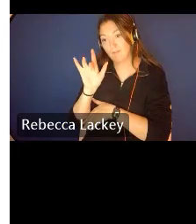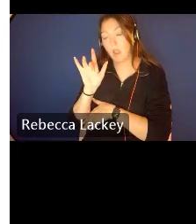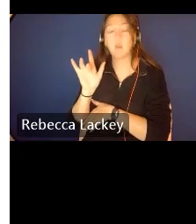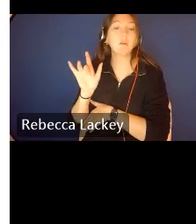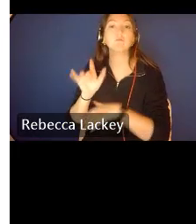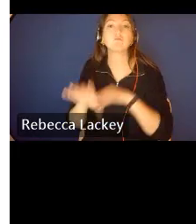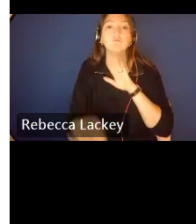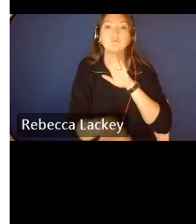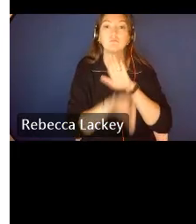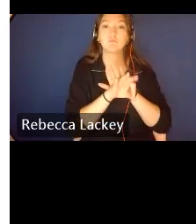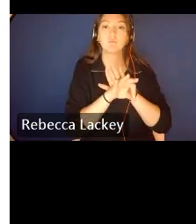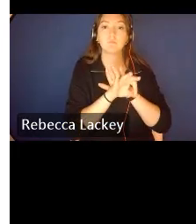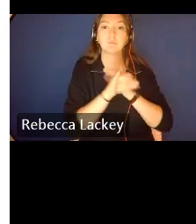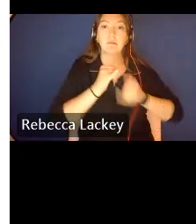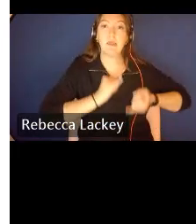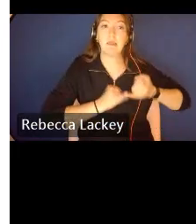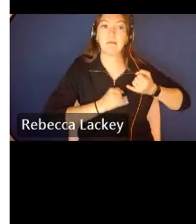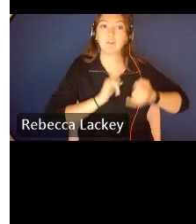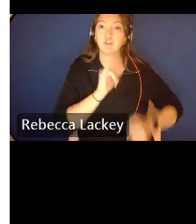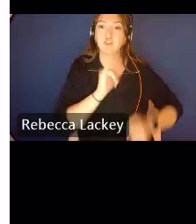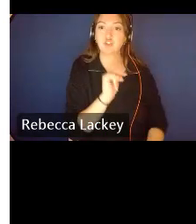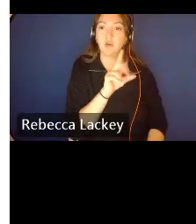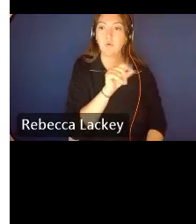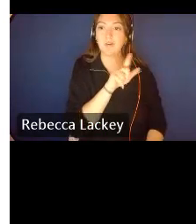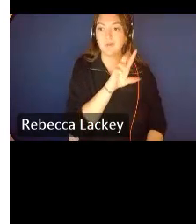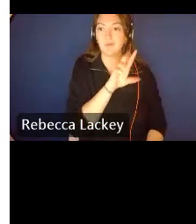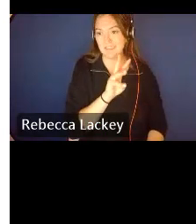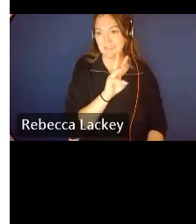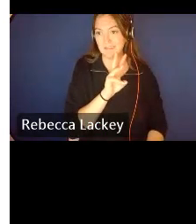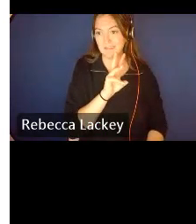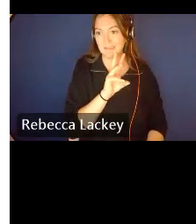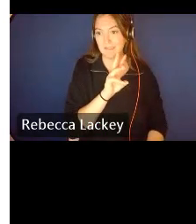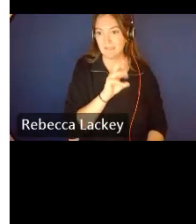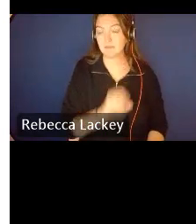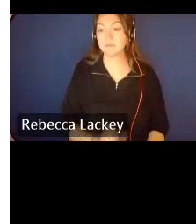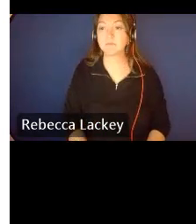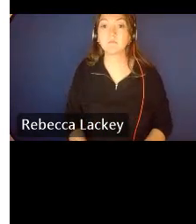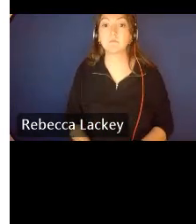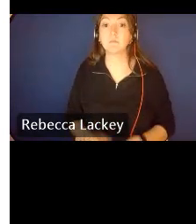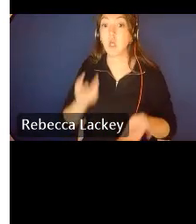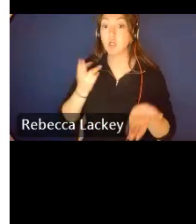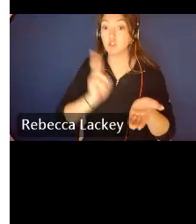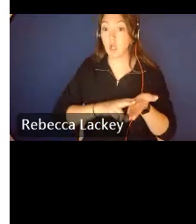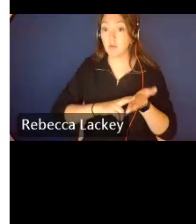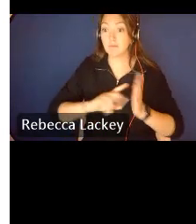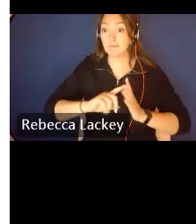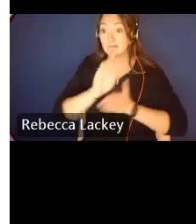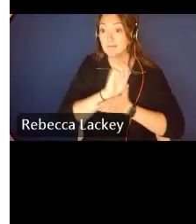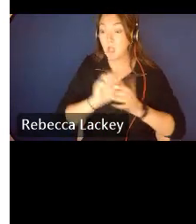a consultant selected by January 2026. The contract for the design work is currently